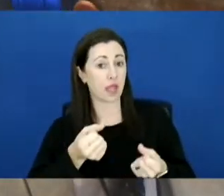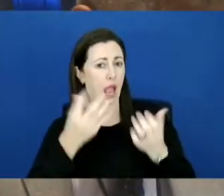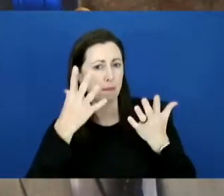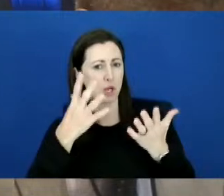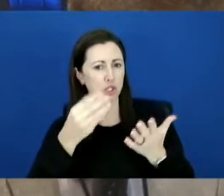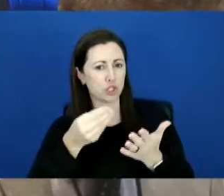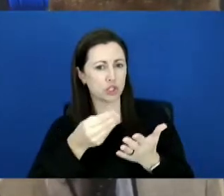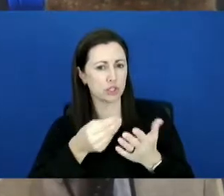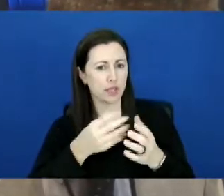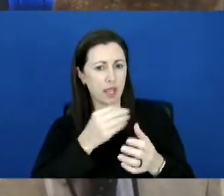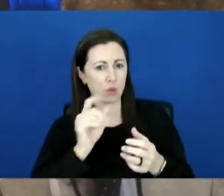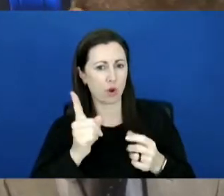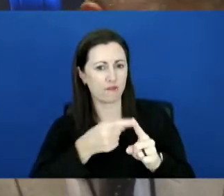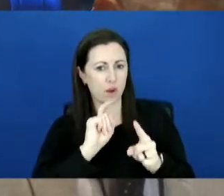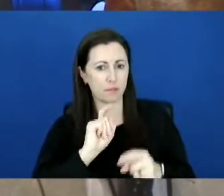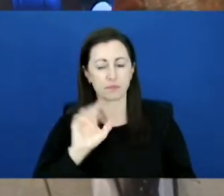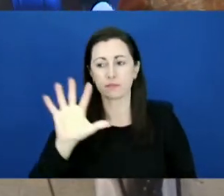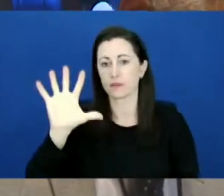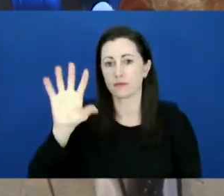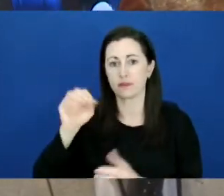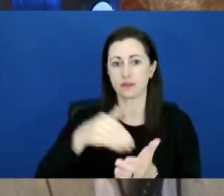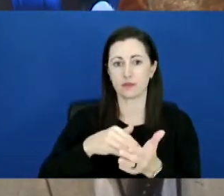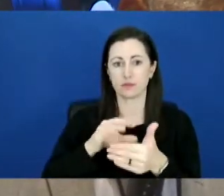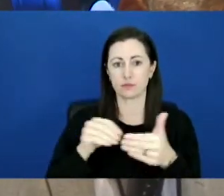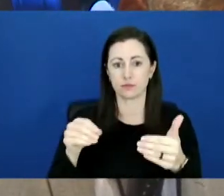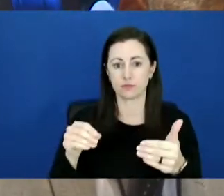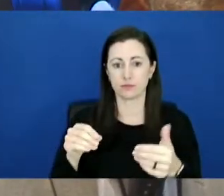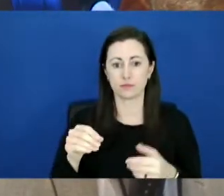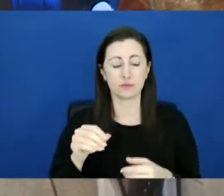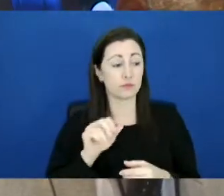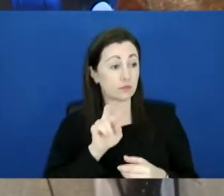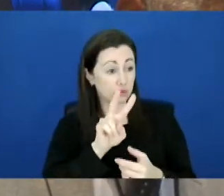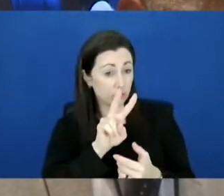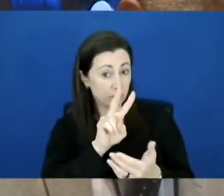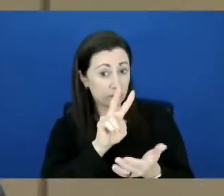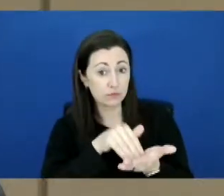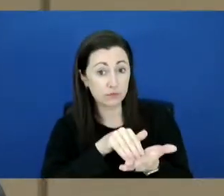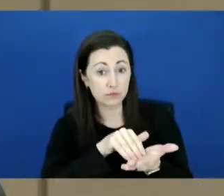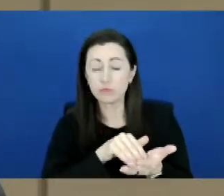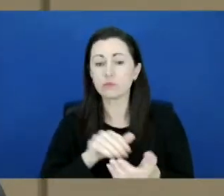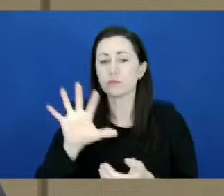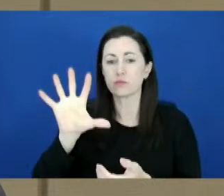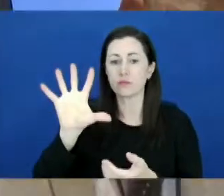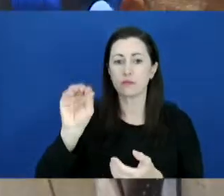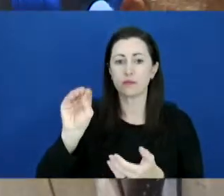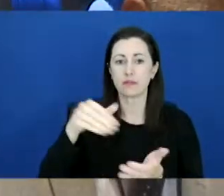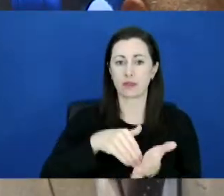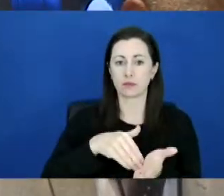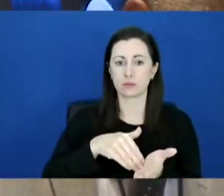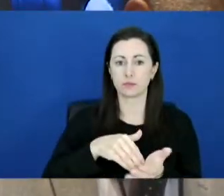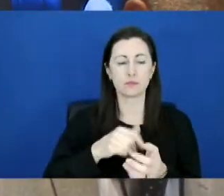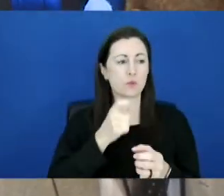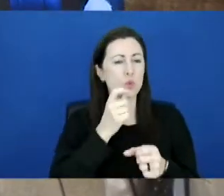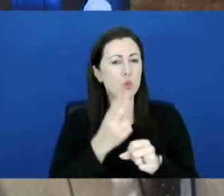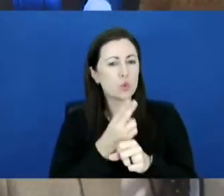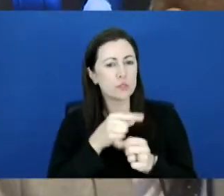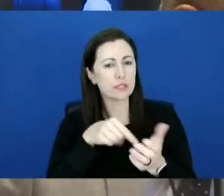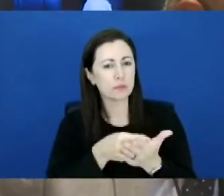IS A REVENUE INCREATES, COMMISSIONER LEAKE.